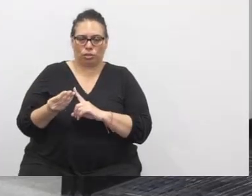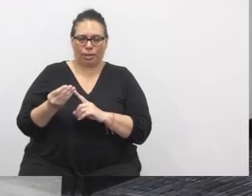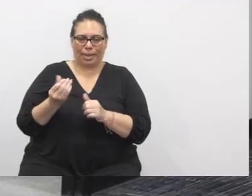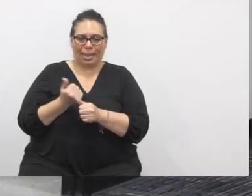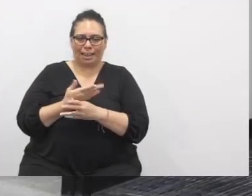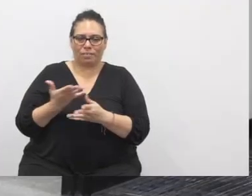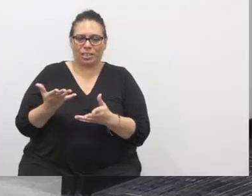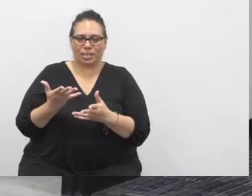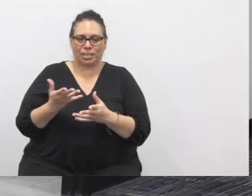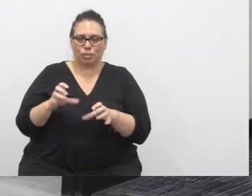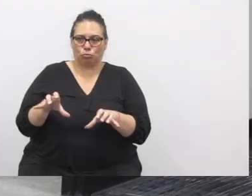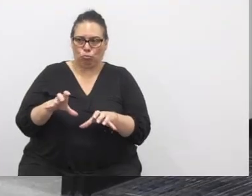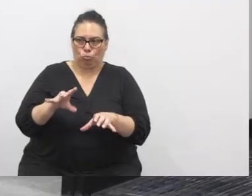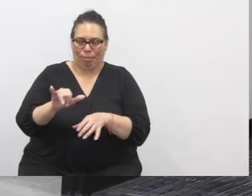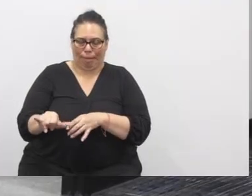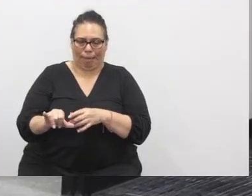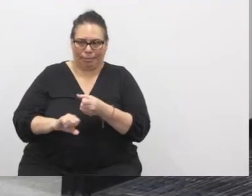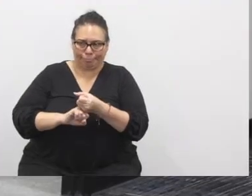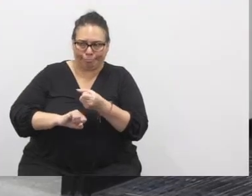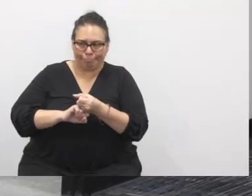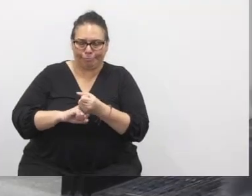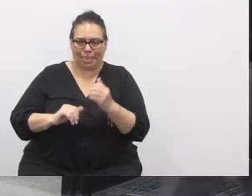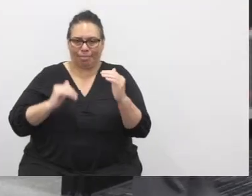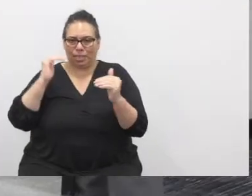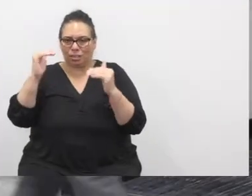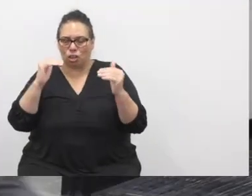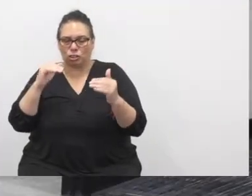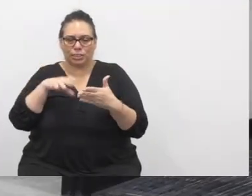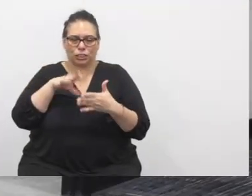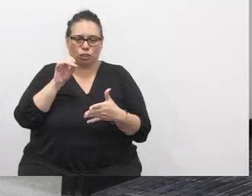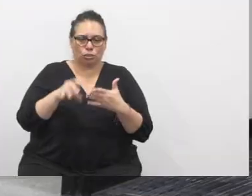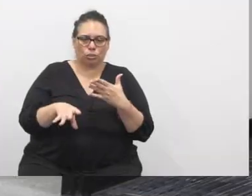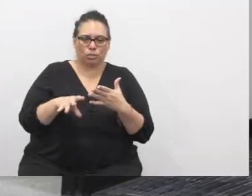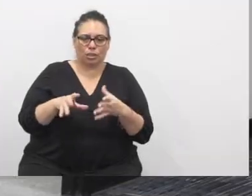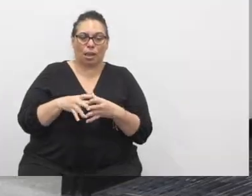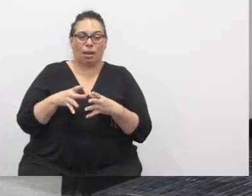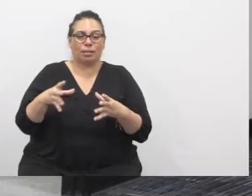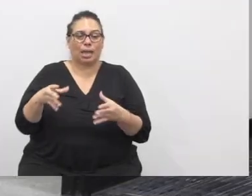to cultivate that culture in the adults and in the students. A lot of my really close friends right now